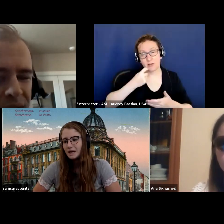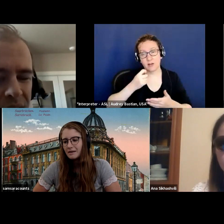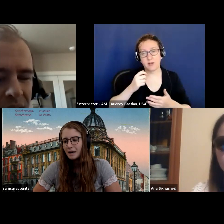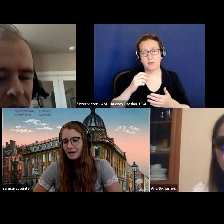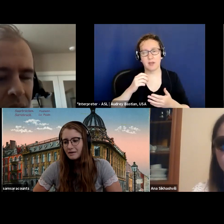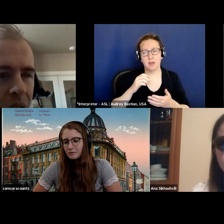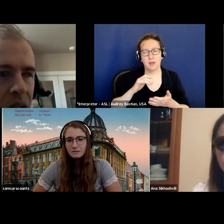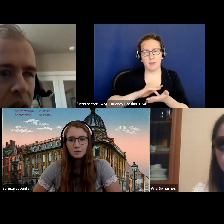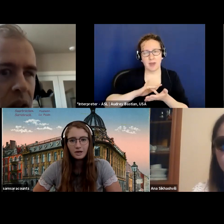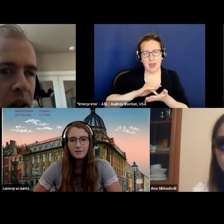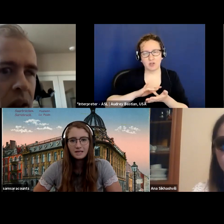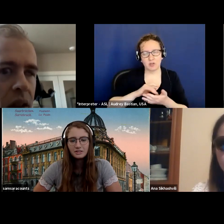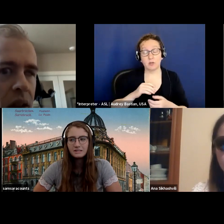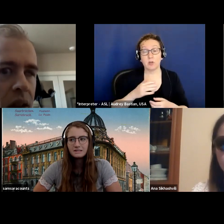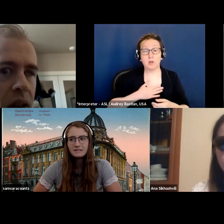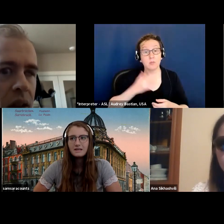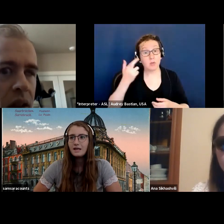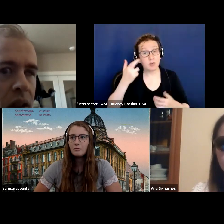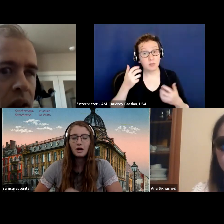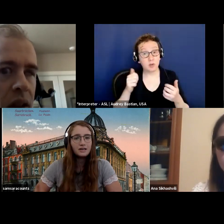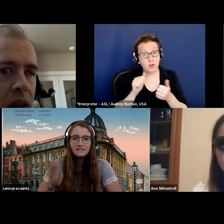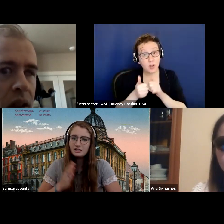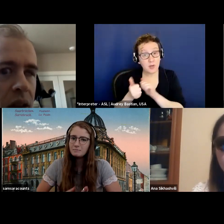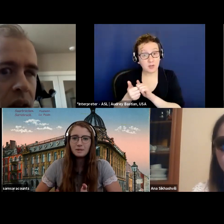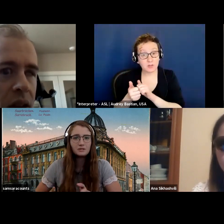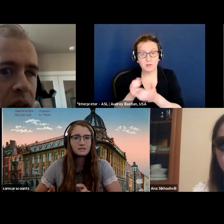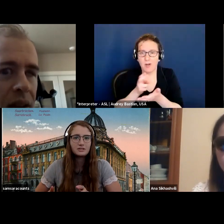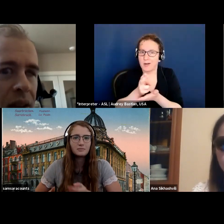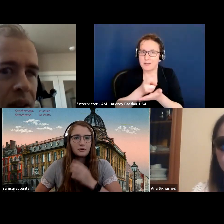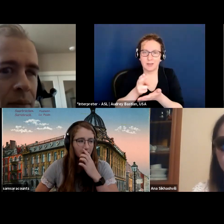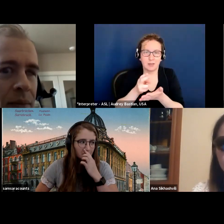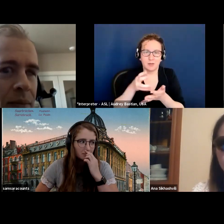And my reasonable accommodations that were honestly just built into the program and